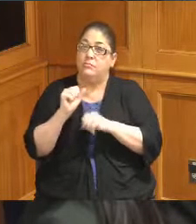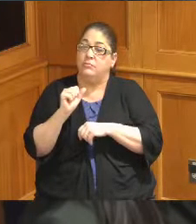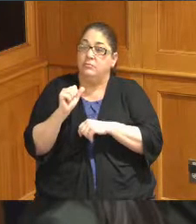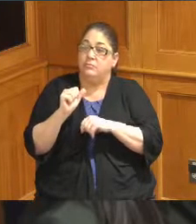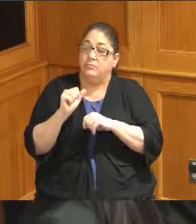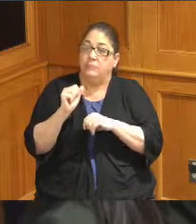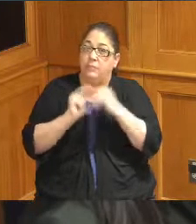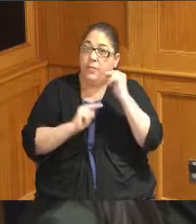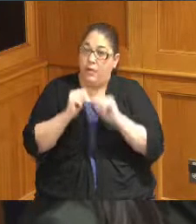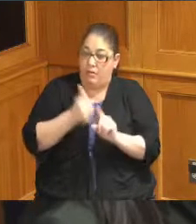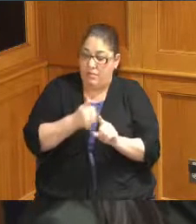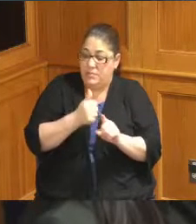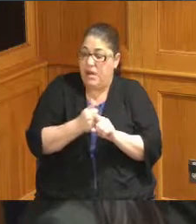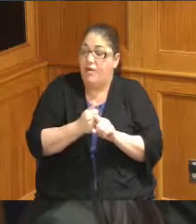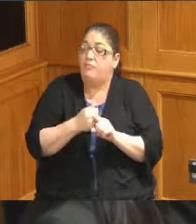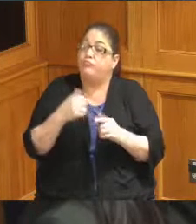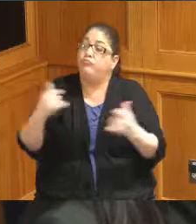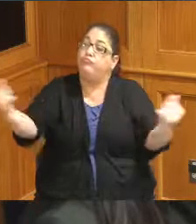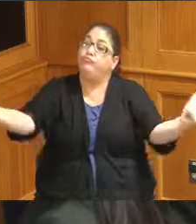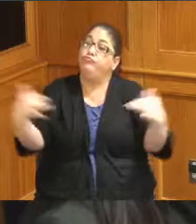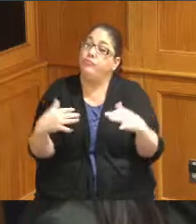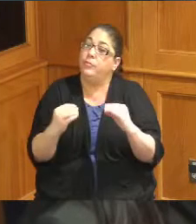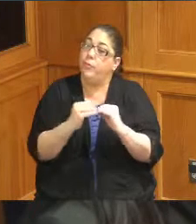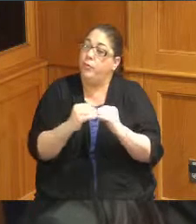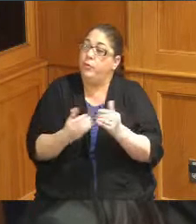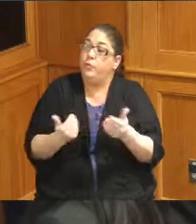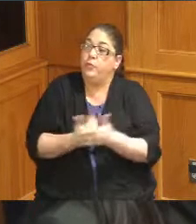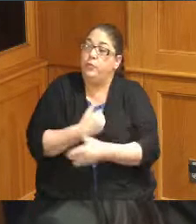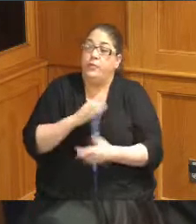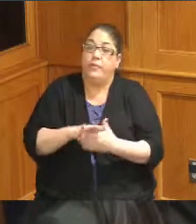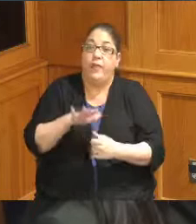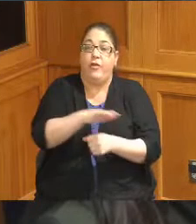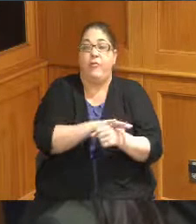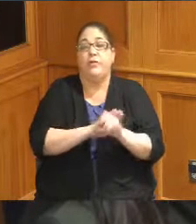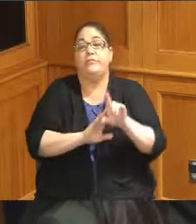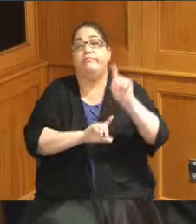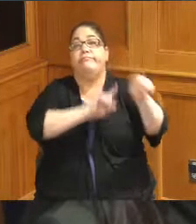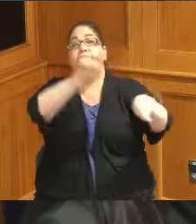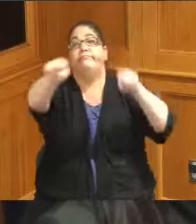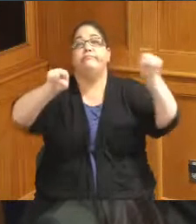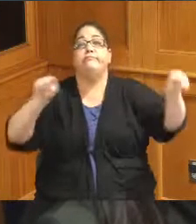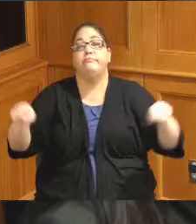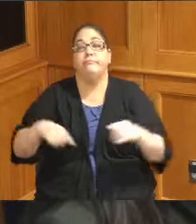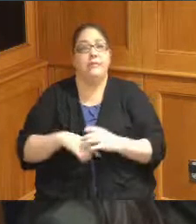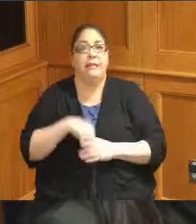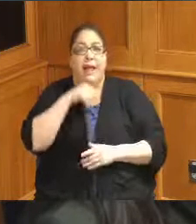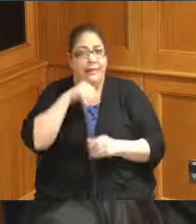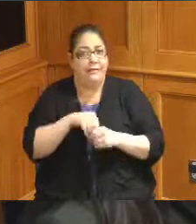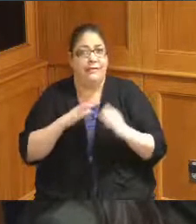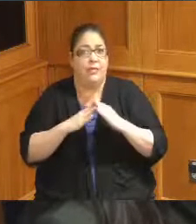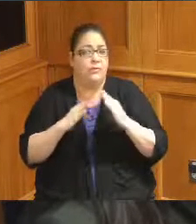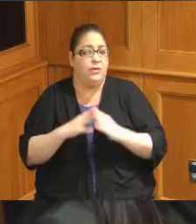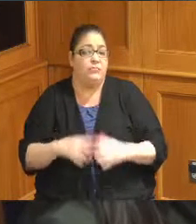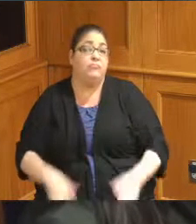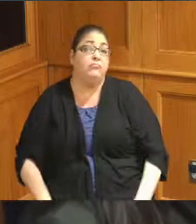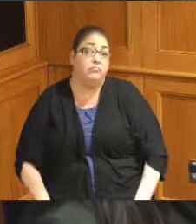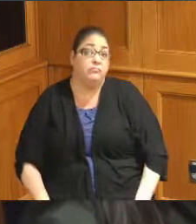what their need is bring some new stuff out to their areas in the Suburban suburb areas so I